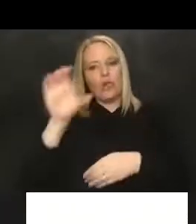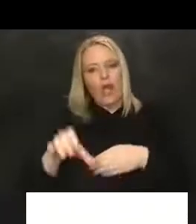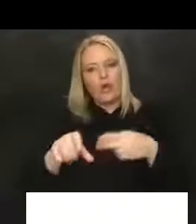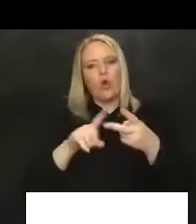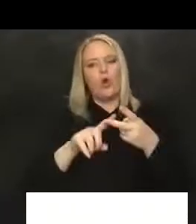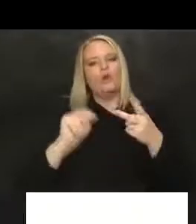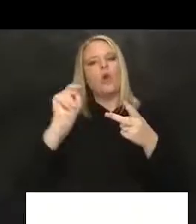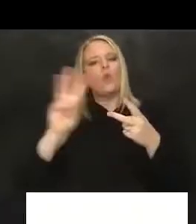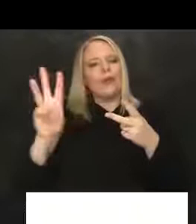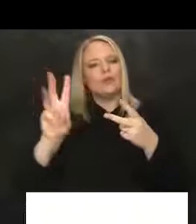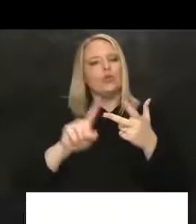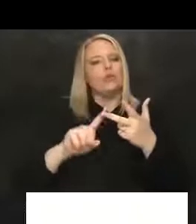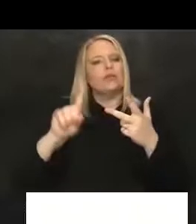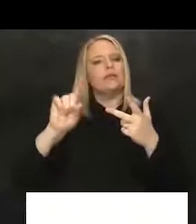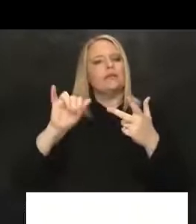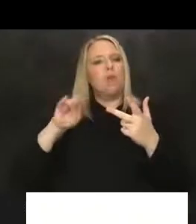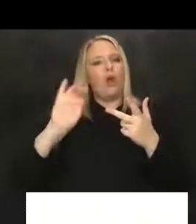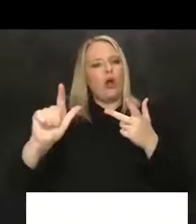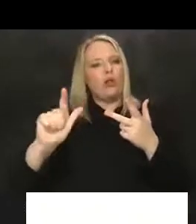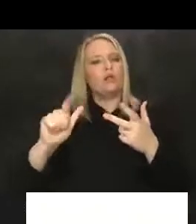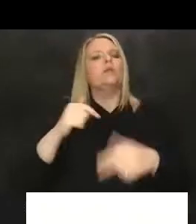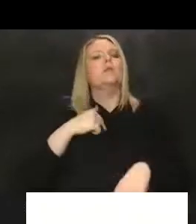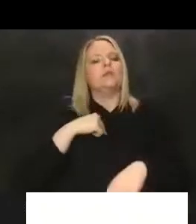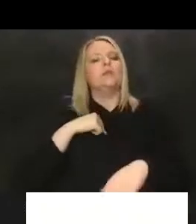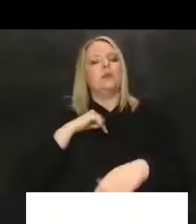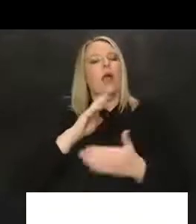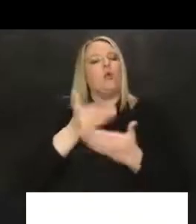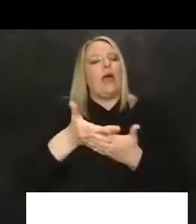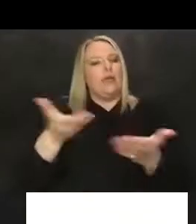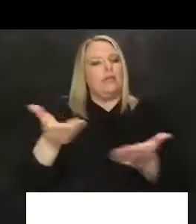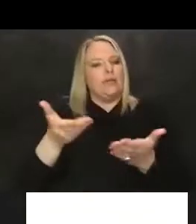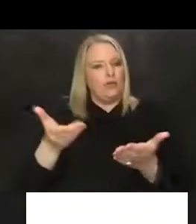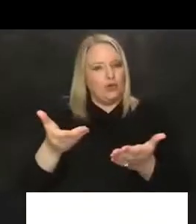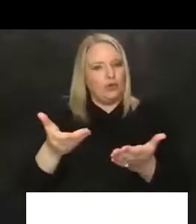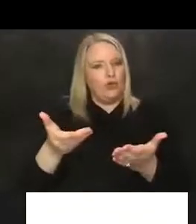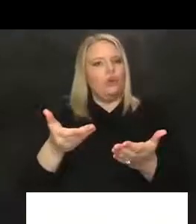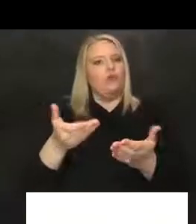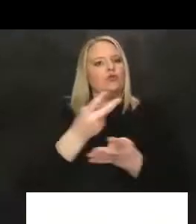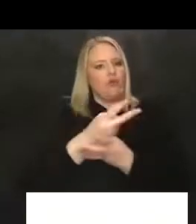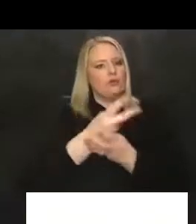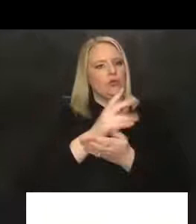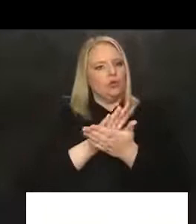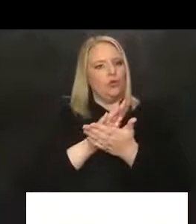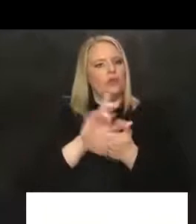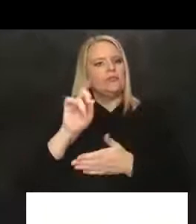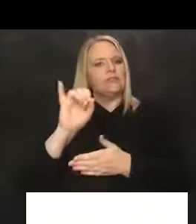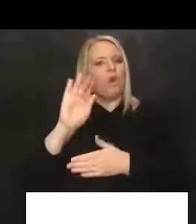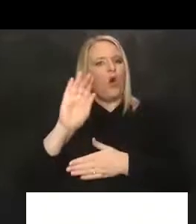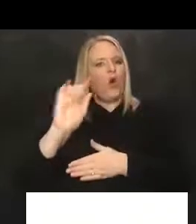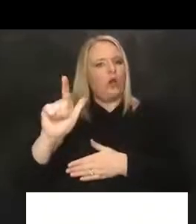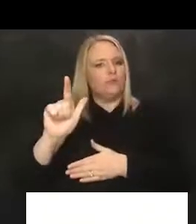and DePaul, and I came here to to go to graduate school at DePaul. That took three years of my